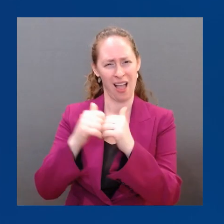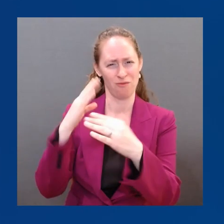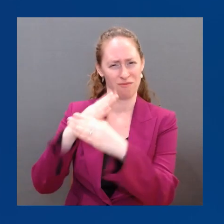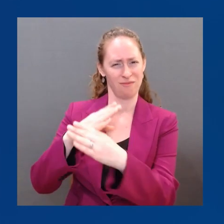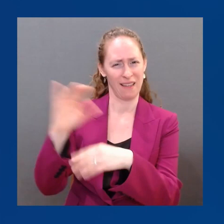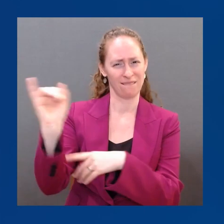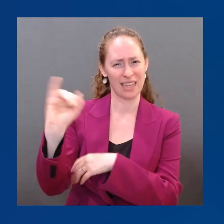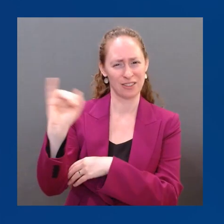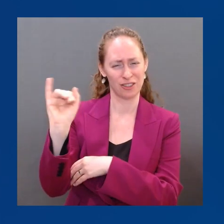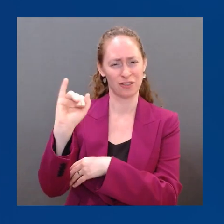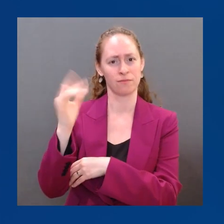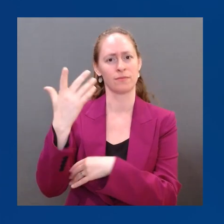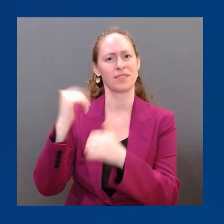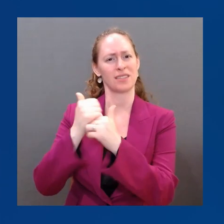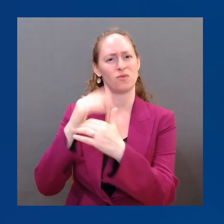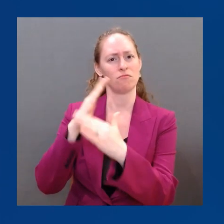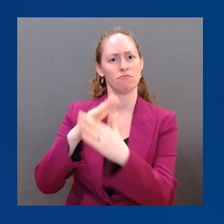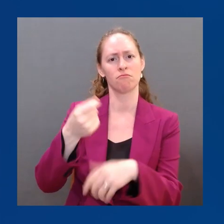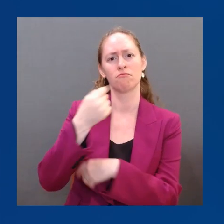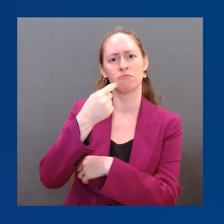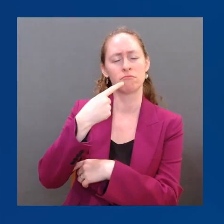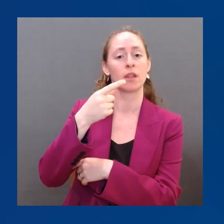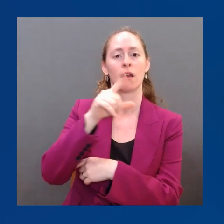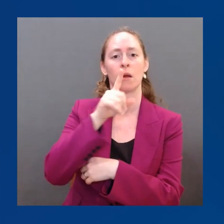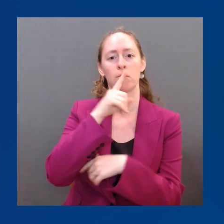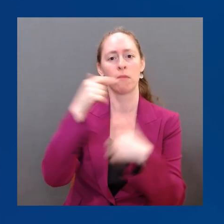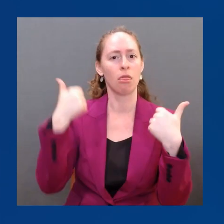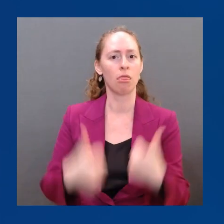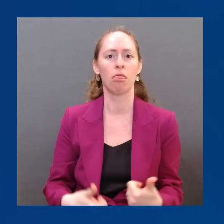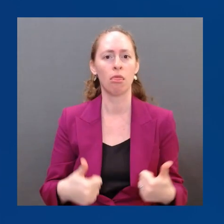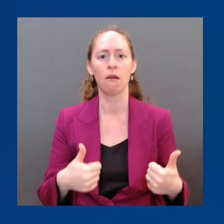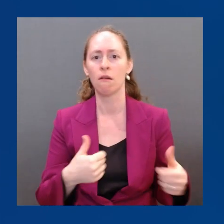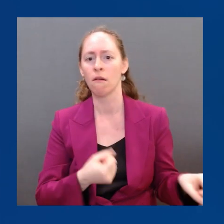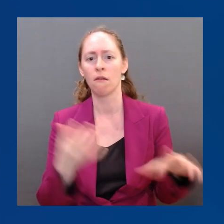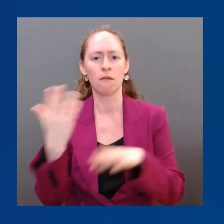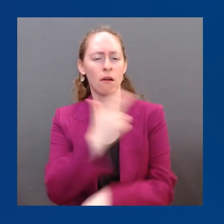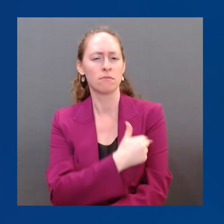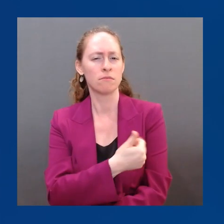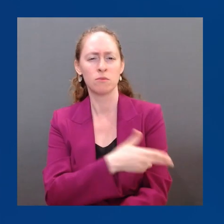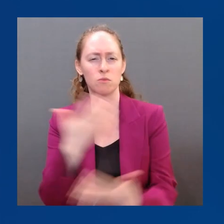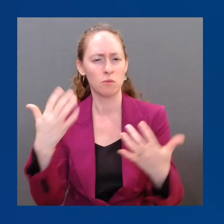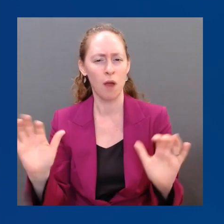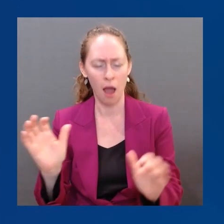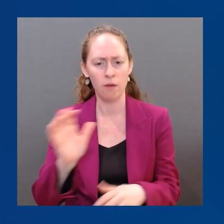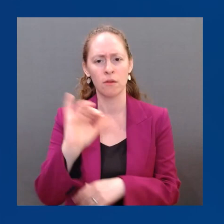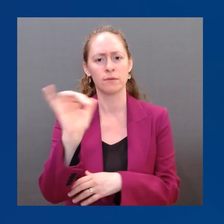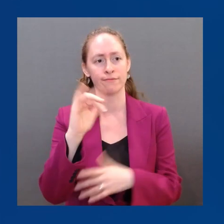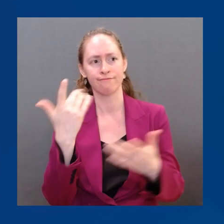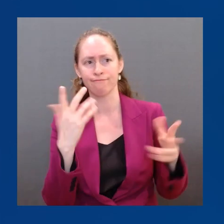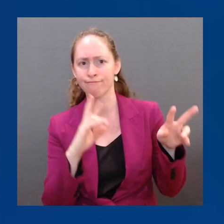We've got to continue being on the lookout for new variants, new subvariants; continue to do that surveillance.